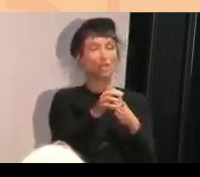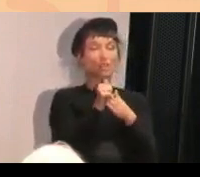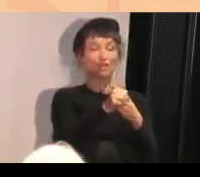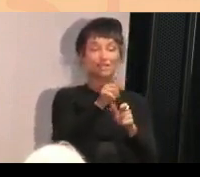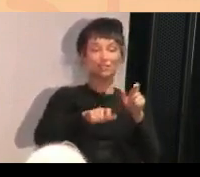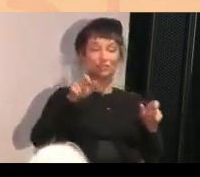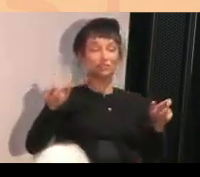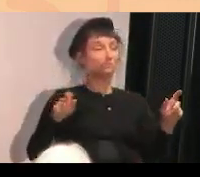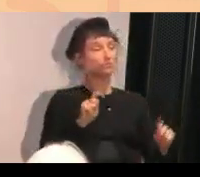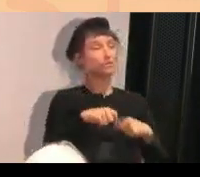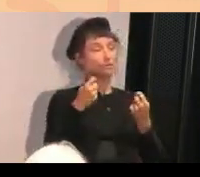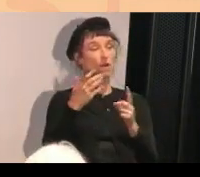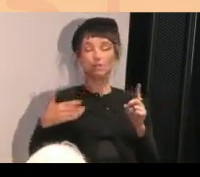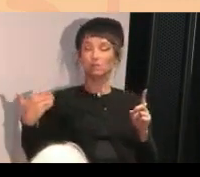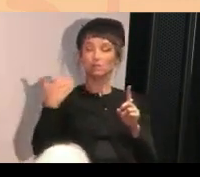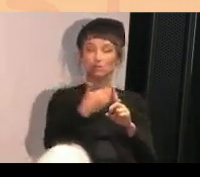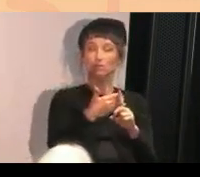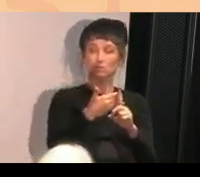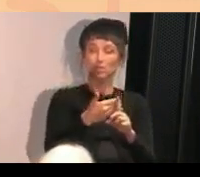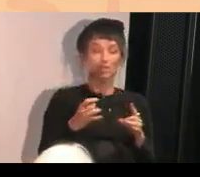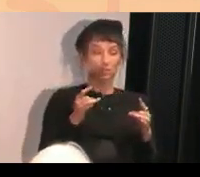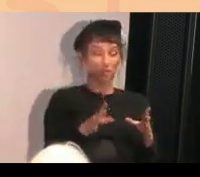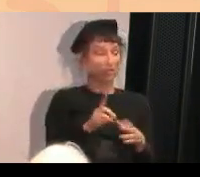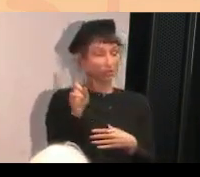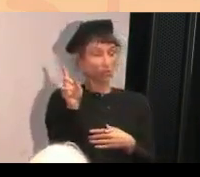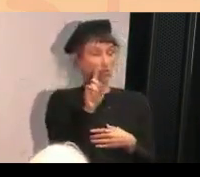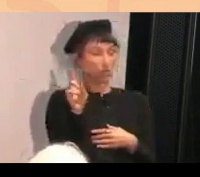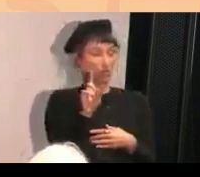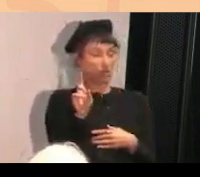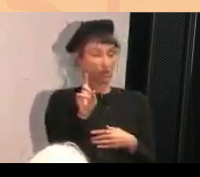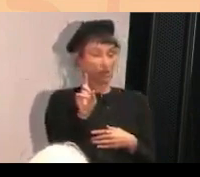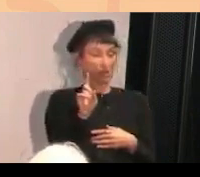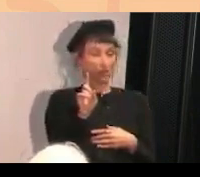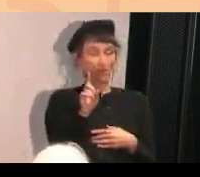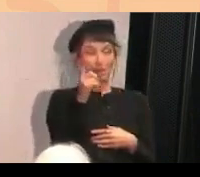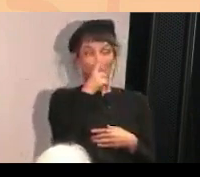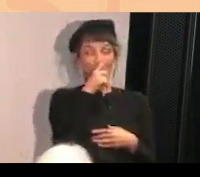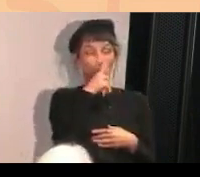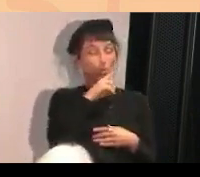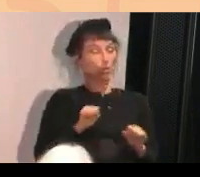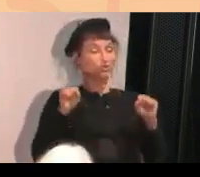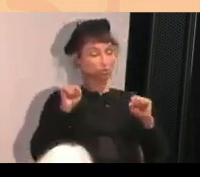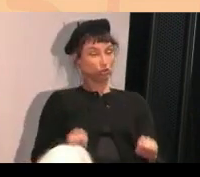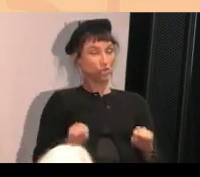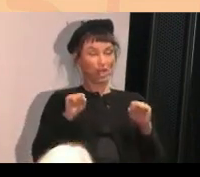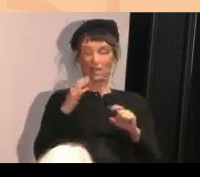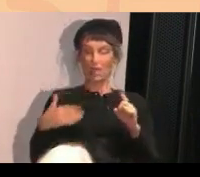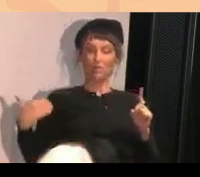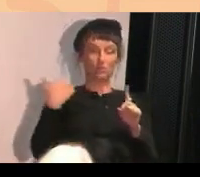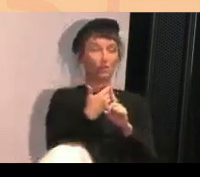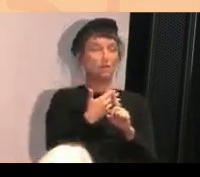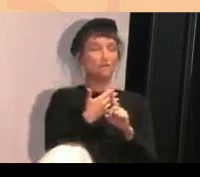have provided starting with those who have served as chairs over the past five decades